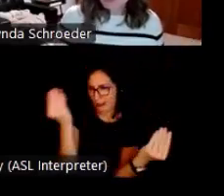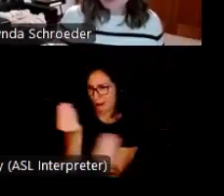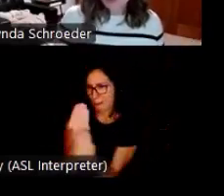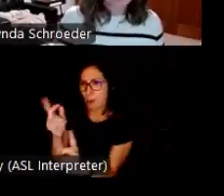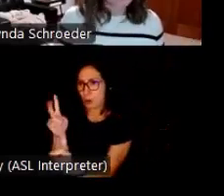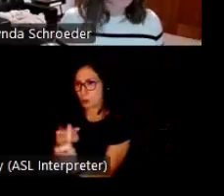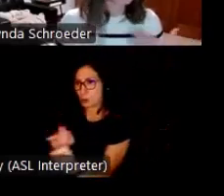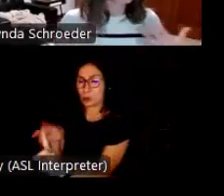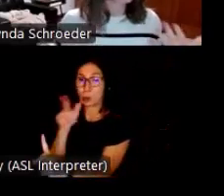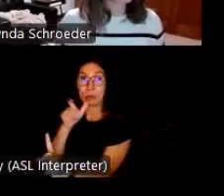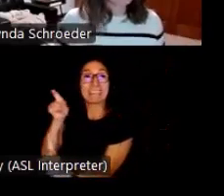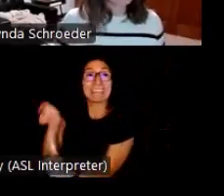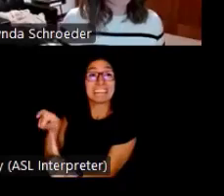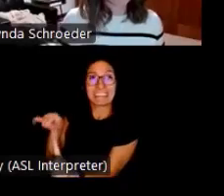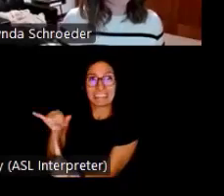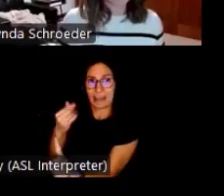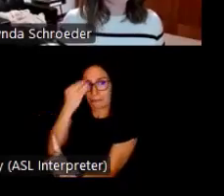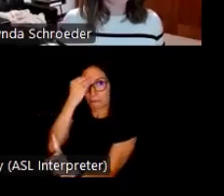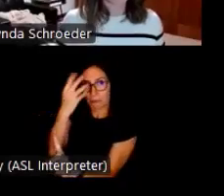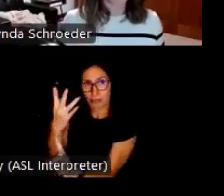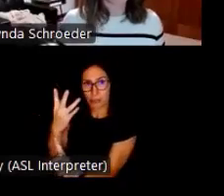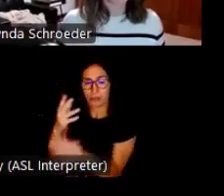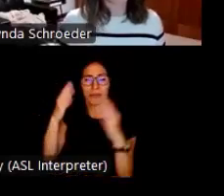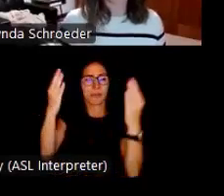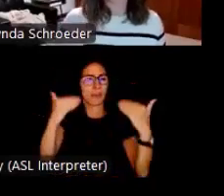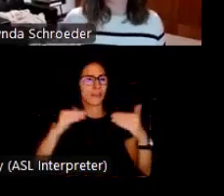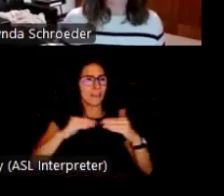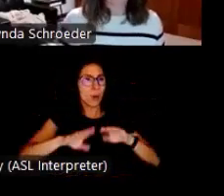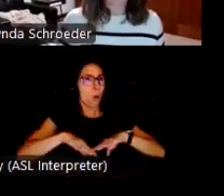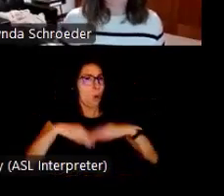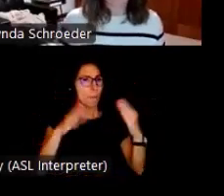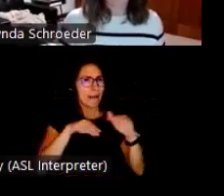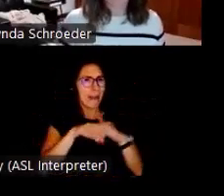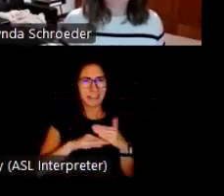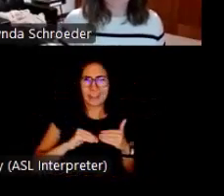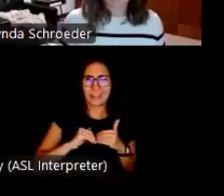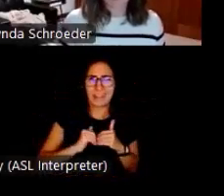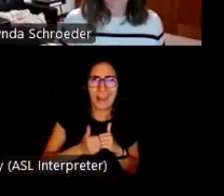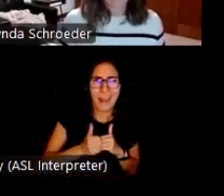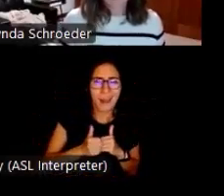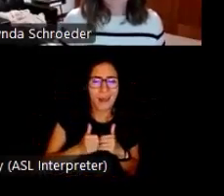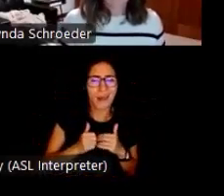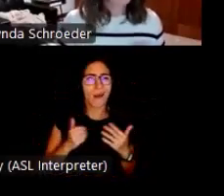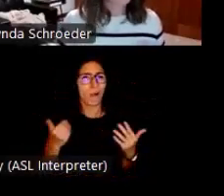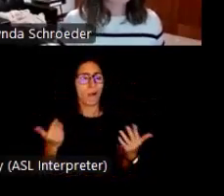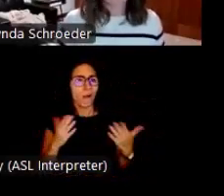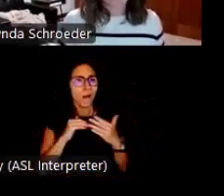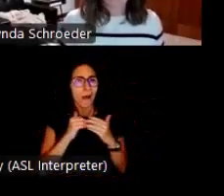journals and how can we make our work accessible and how do we get individuals to then understand